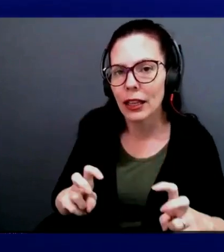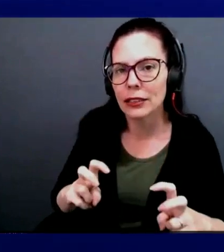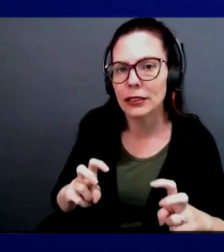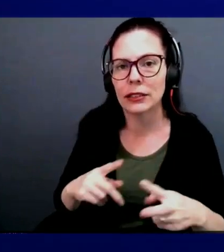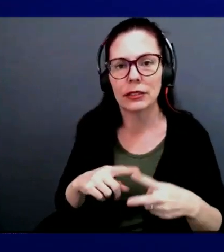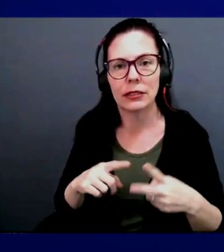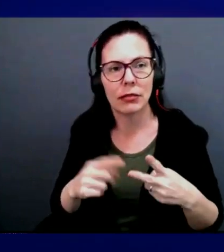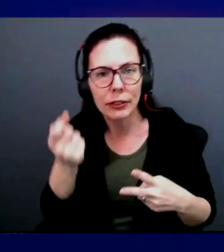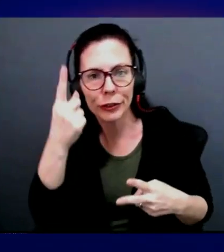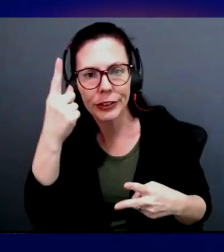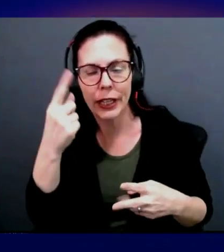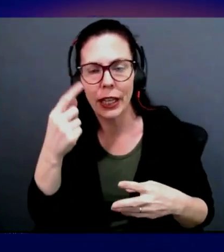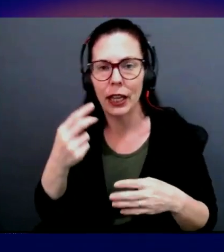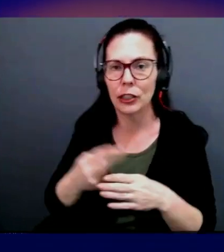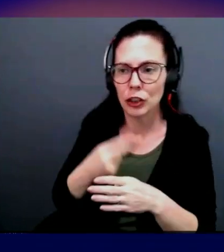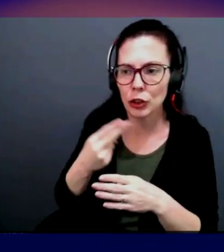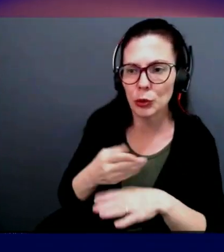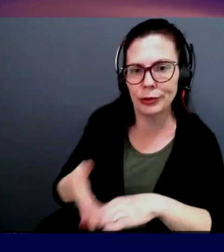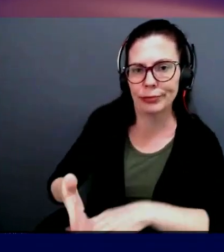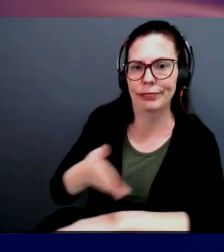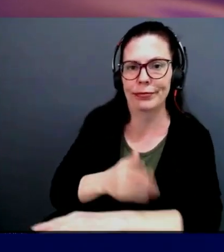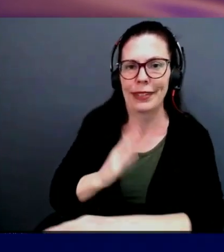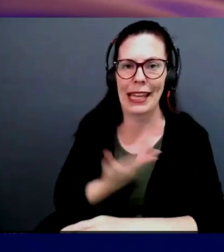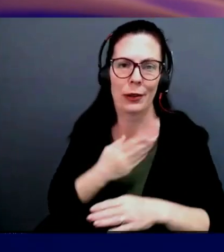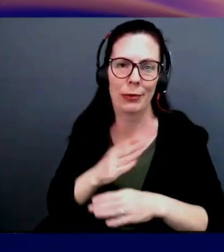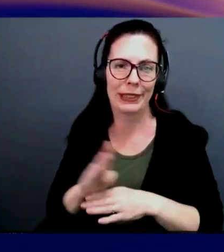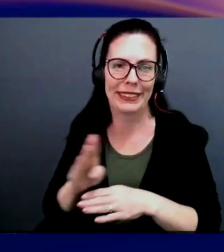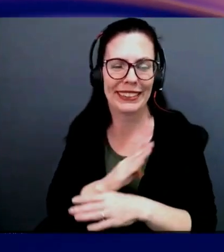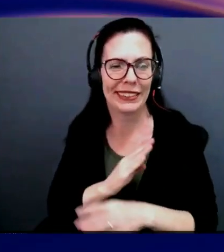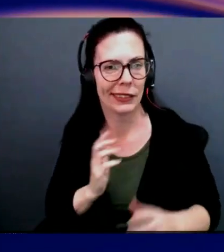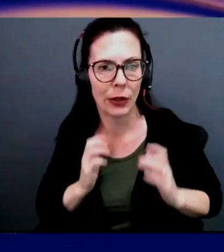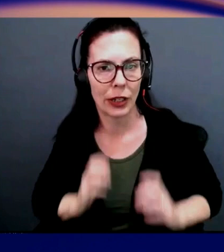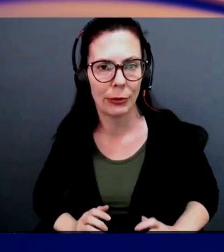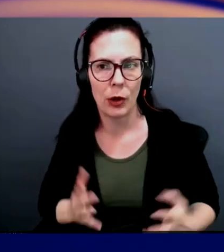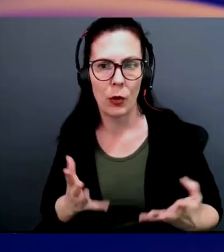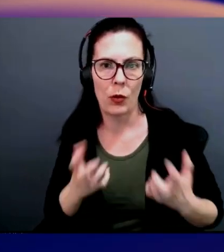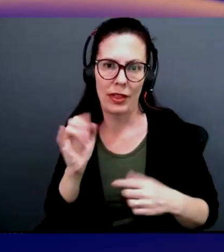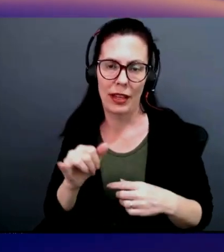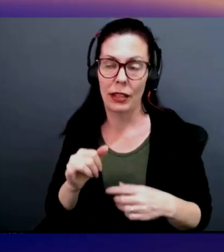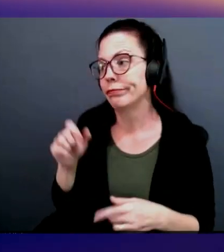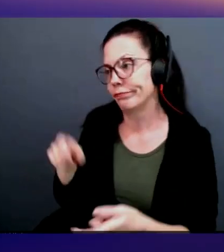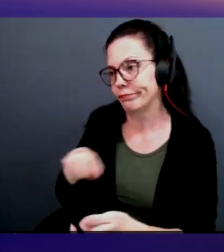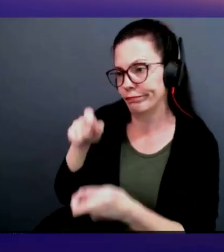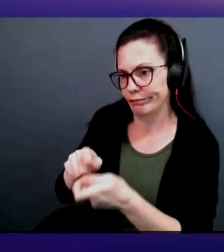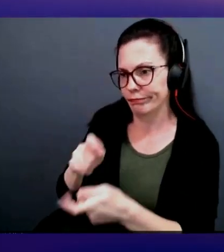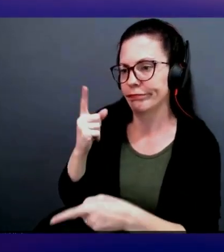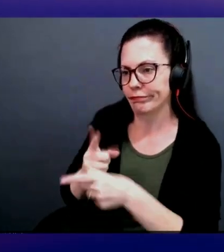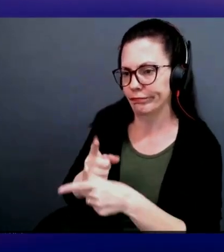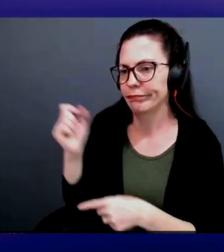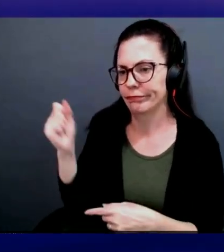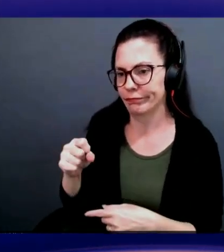use it to make our business better. That's what our customers really wanna do. Exactly. Yeah. Okay.